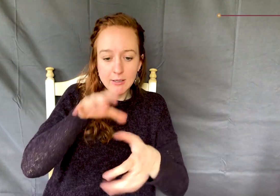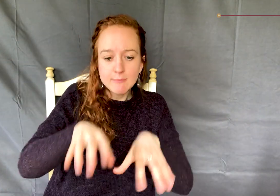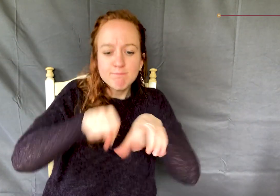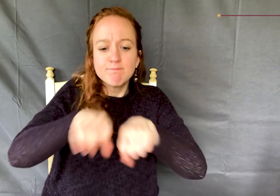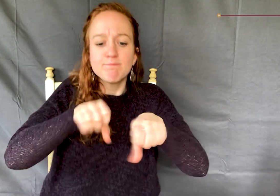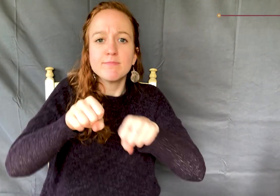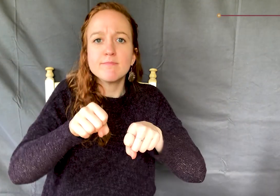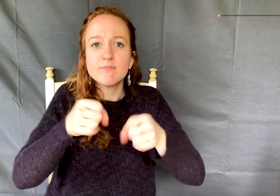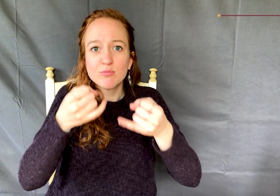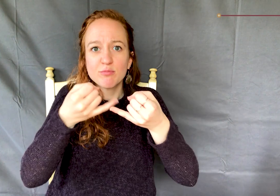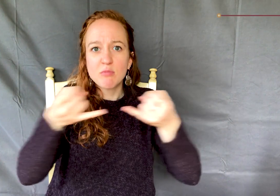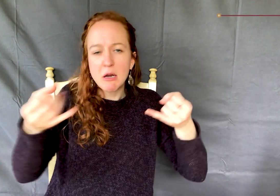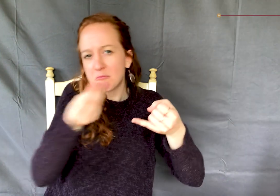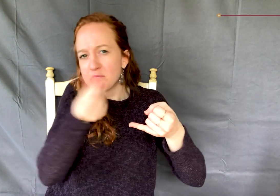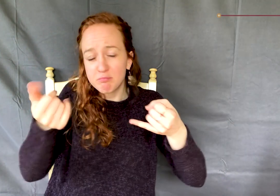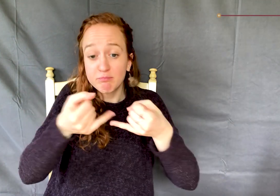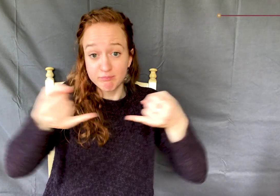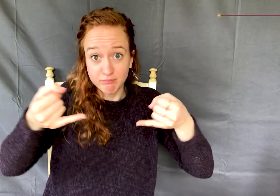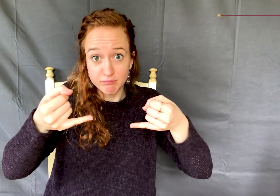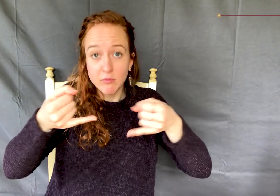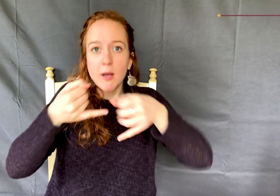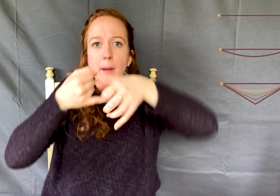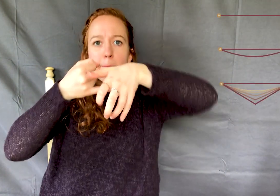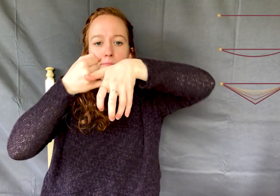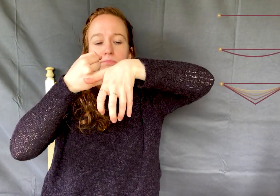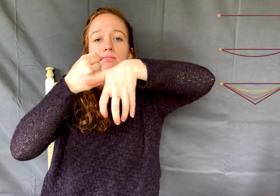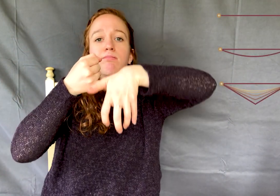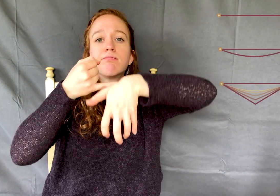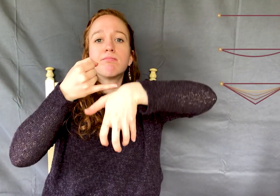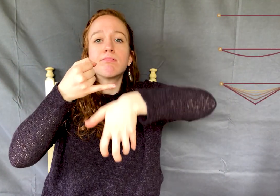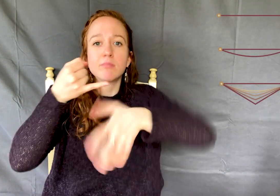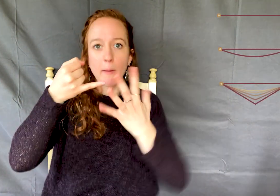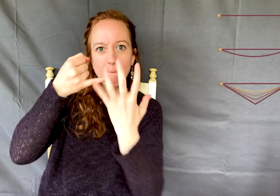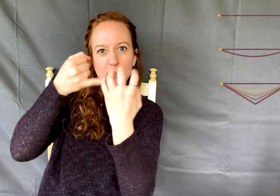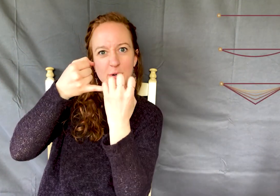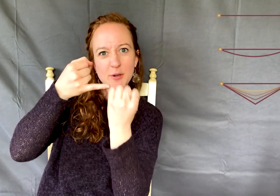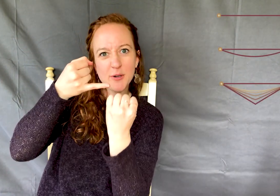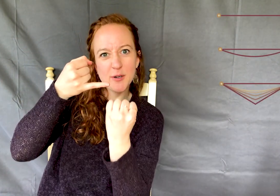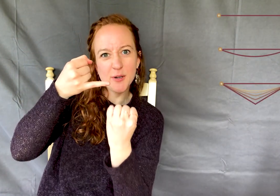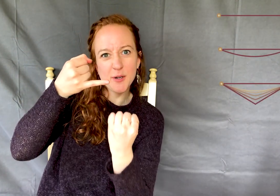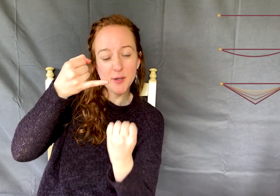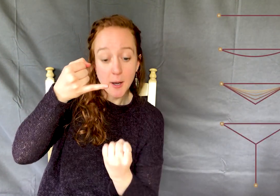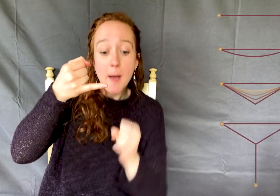Eventually the weight of the spider pulls it down, pulling this second thread with it.